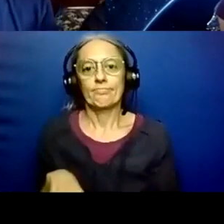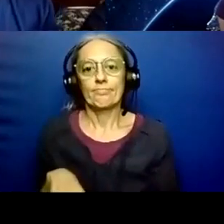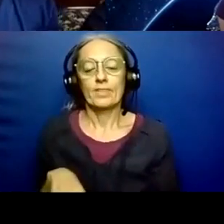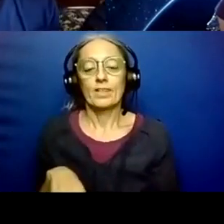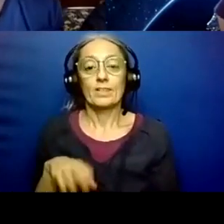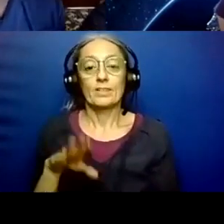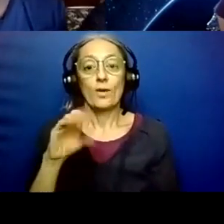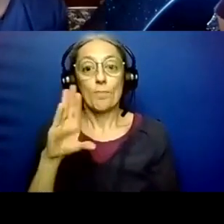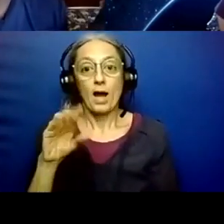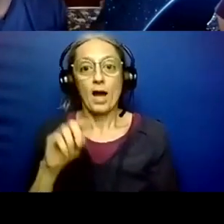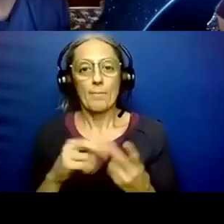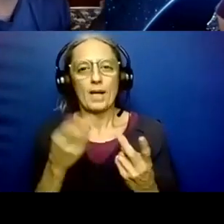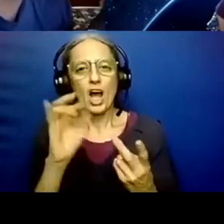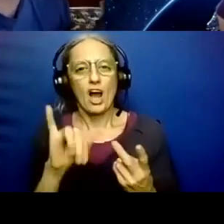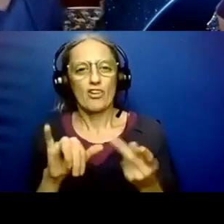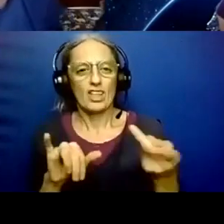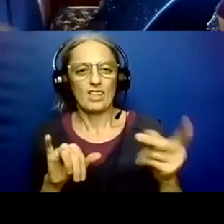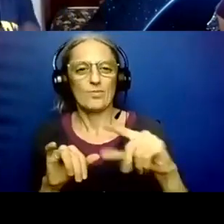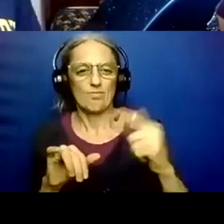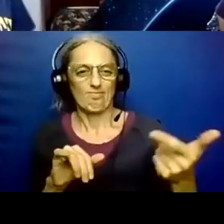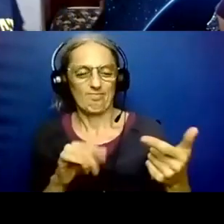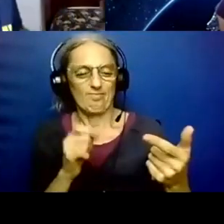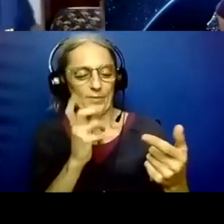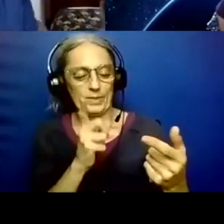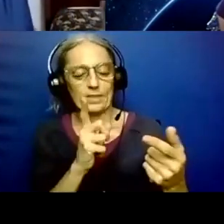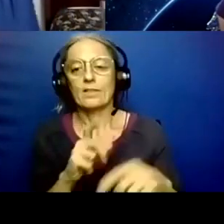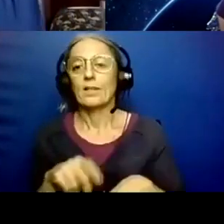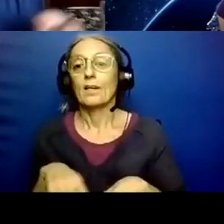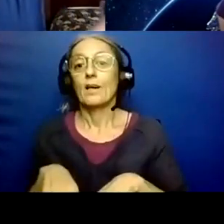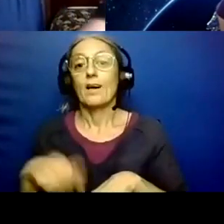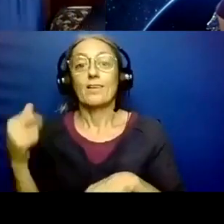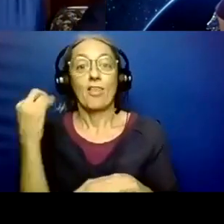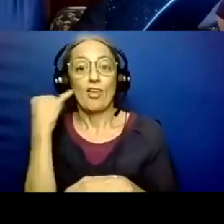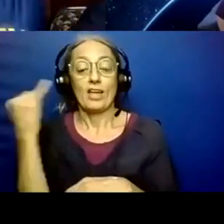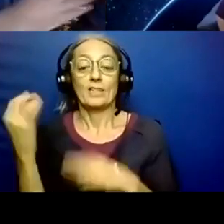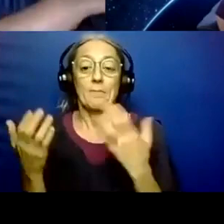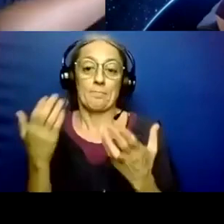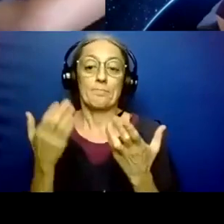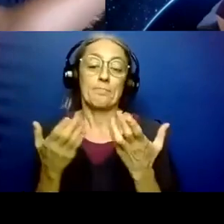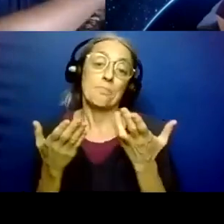be, it likely will get better as you use it more, as you learn